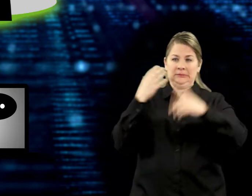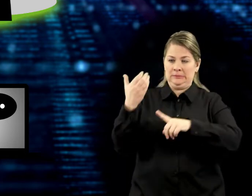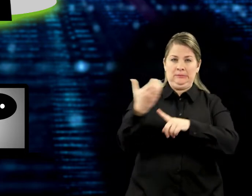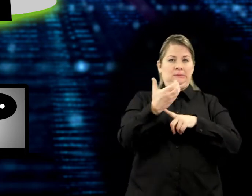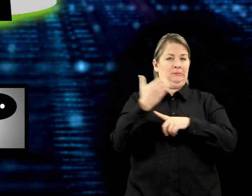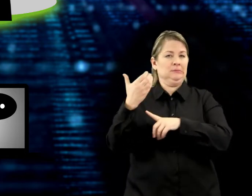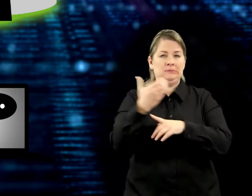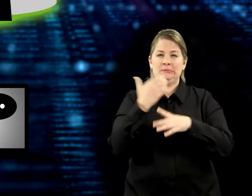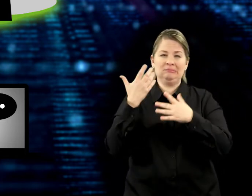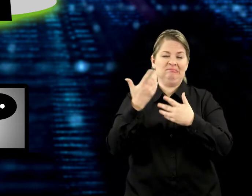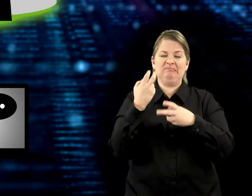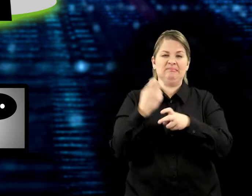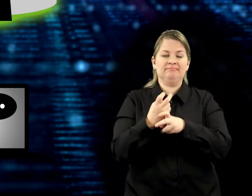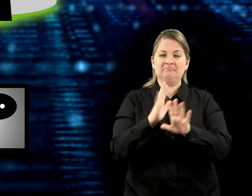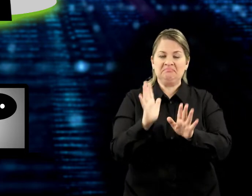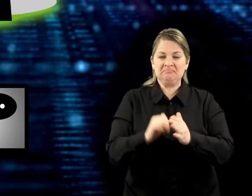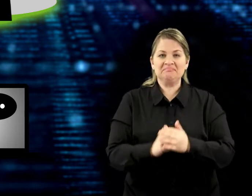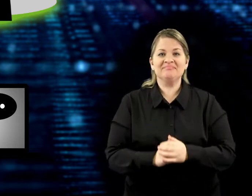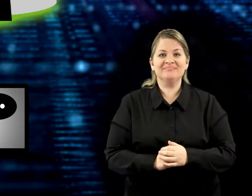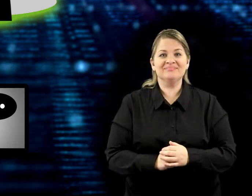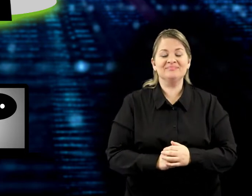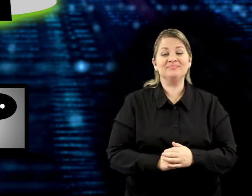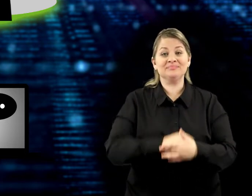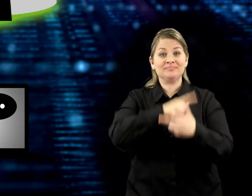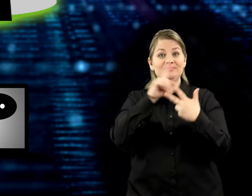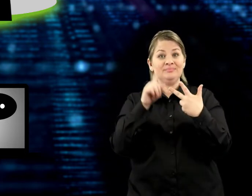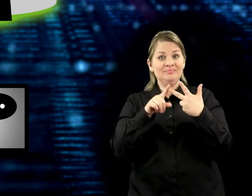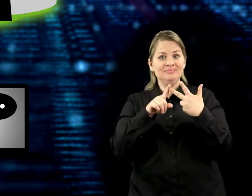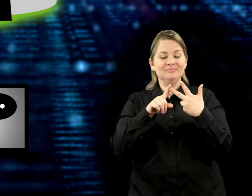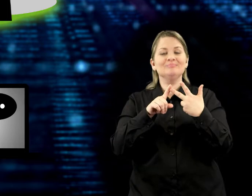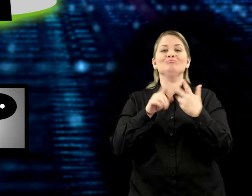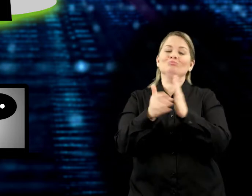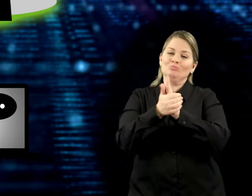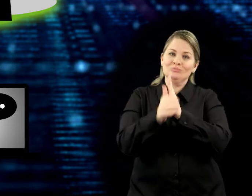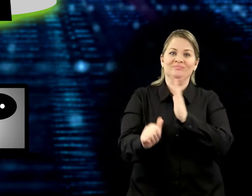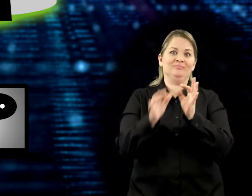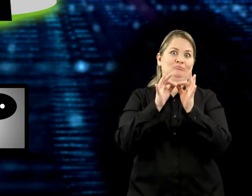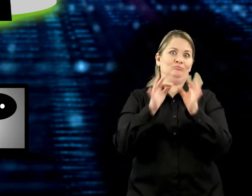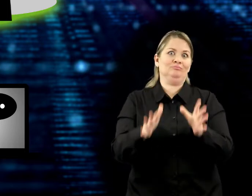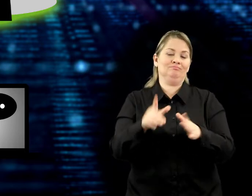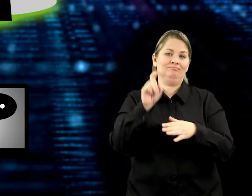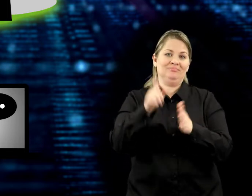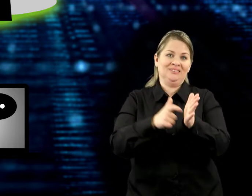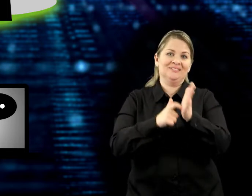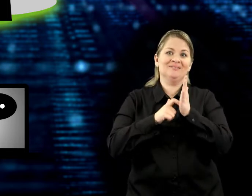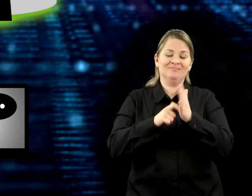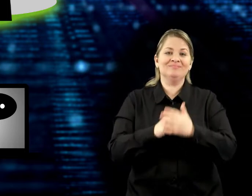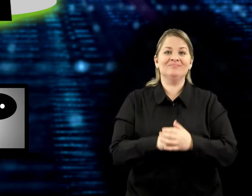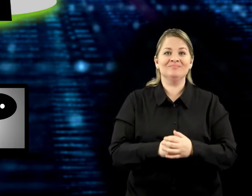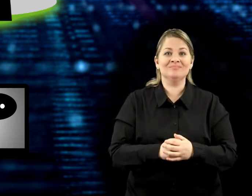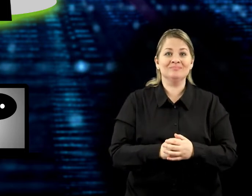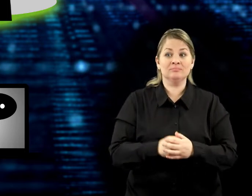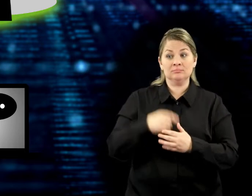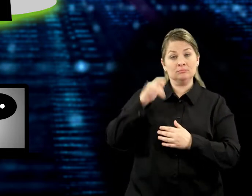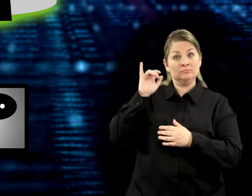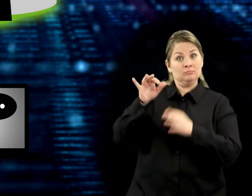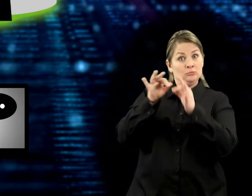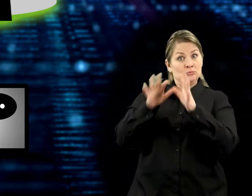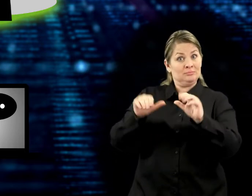because the screen size is too small to ensure accuracy. And third, you need a qualified interpreter.